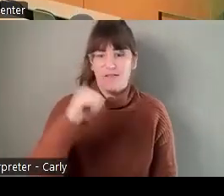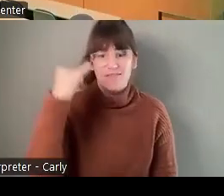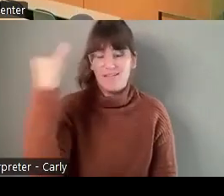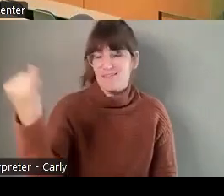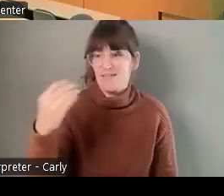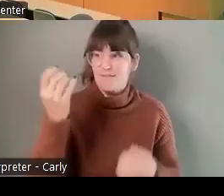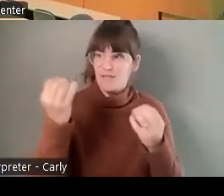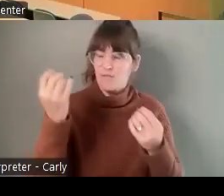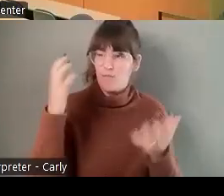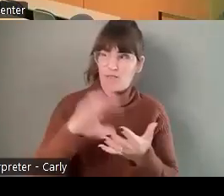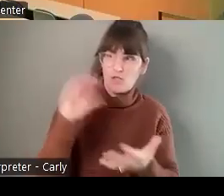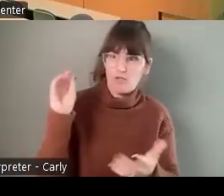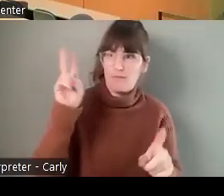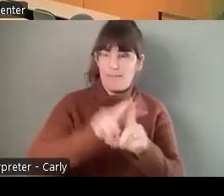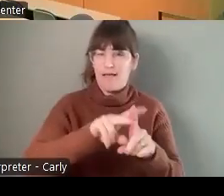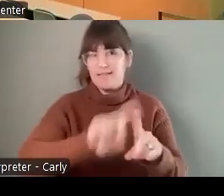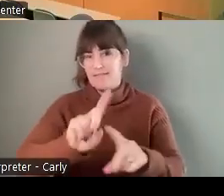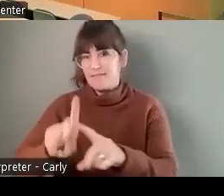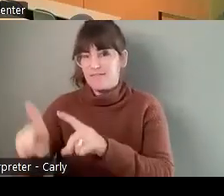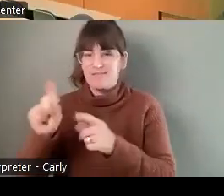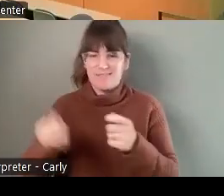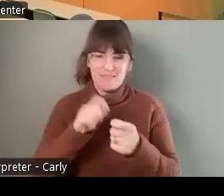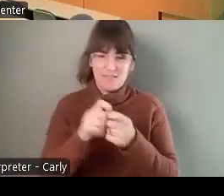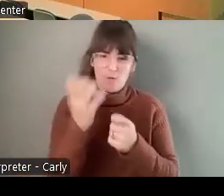we've learned and apply it to different things the details of course would be different one thing I